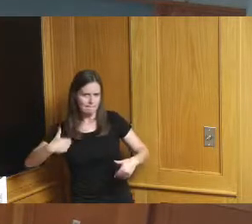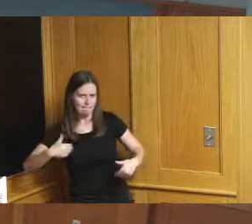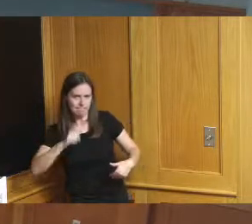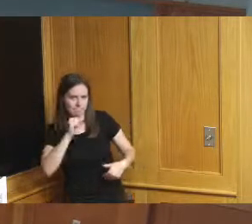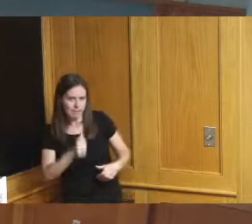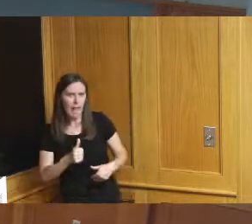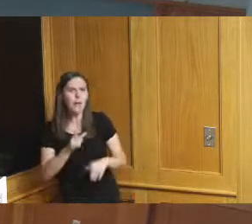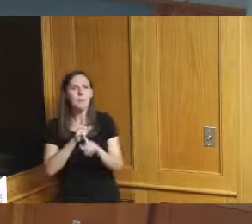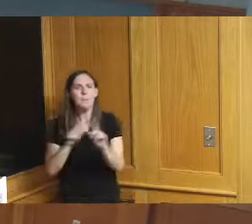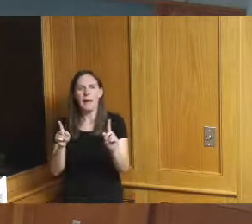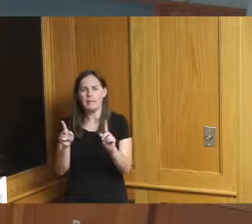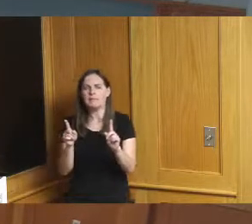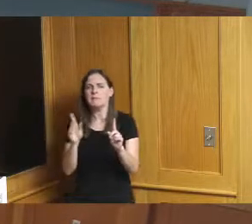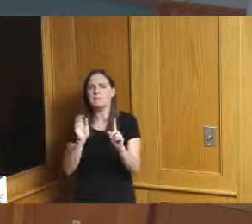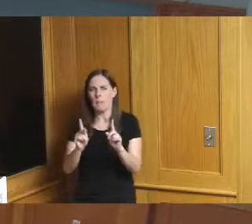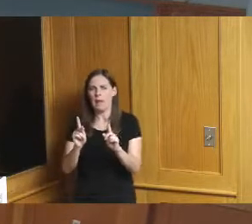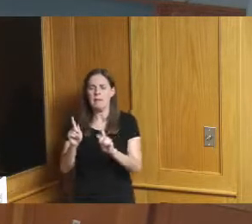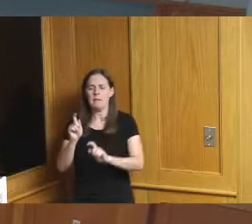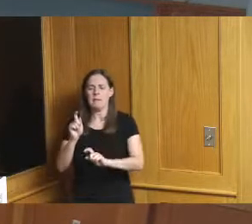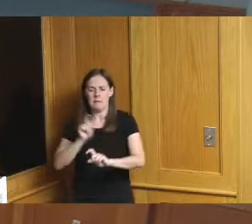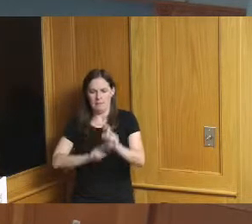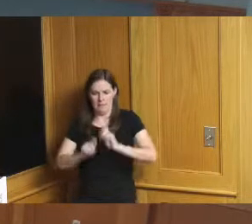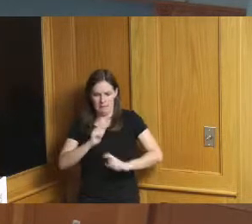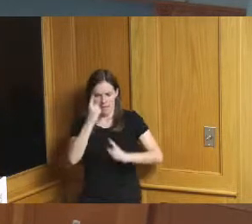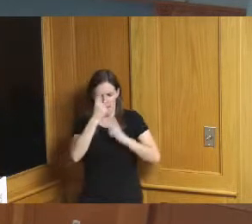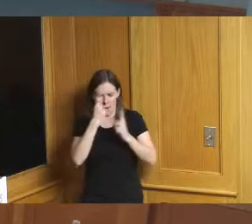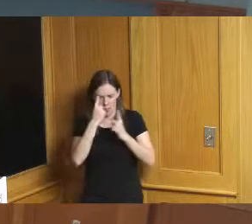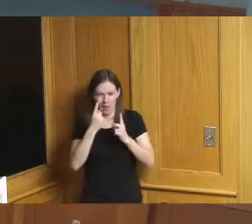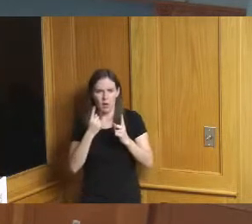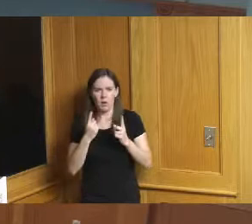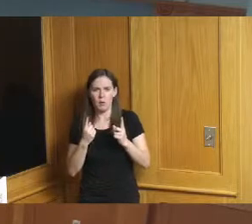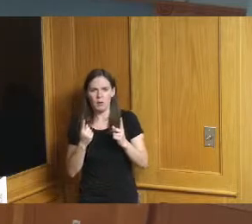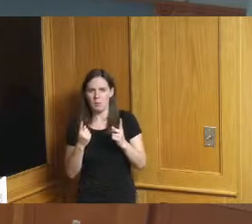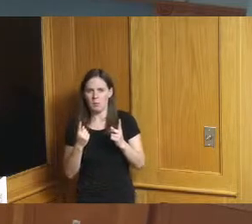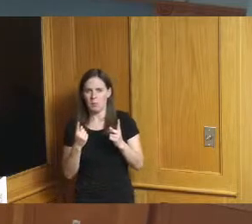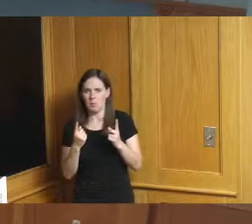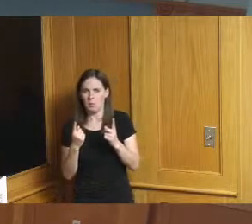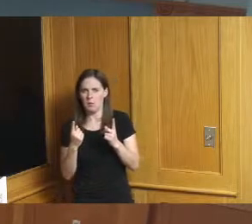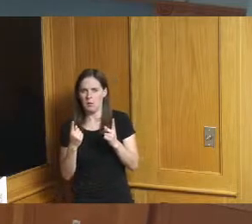we run out here and we say we got all these boards and then when they get on the Board